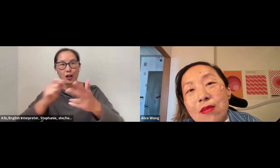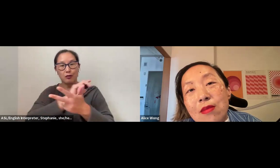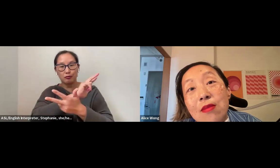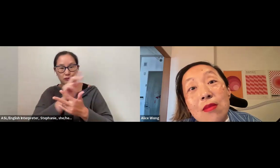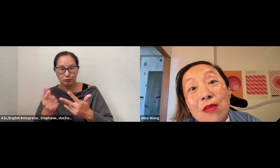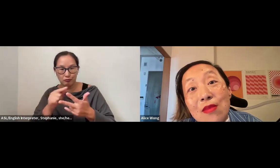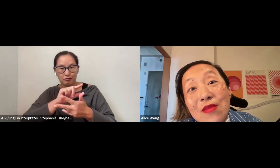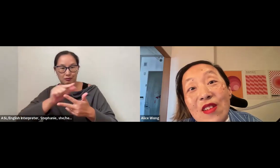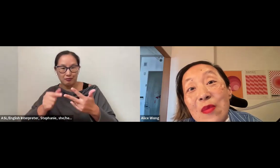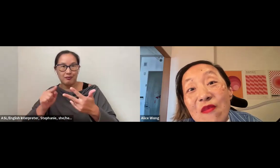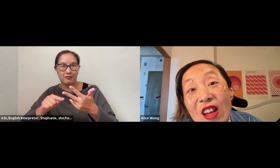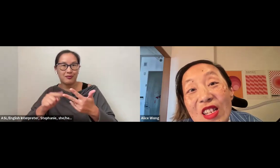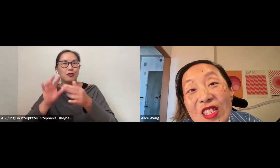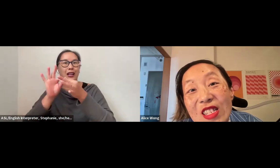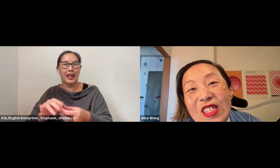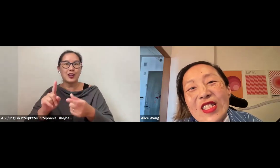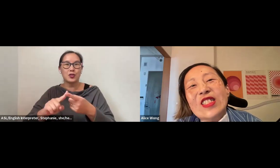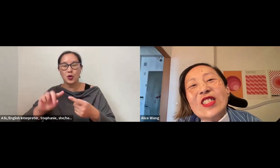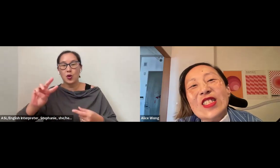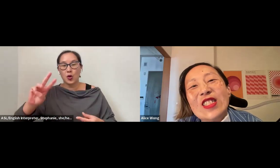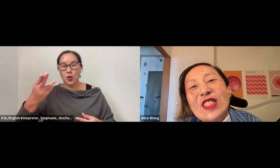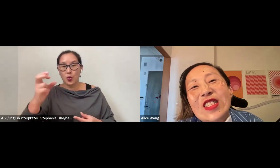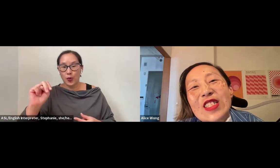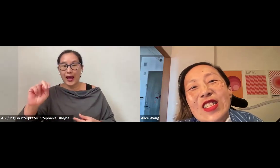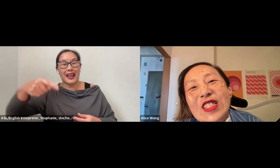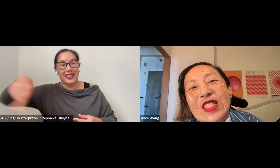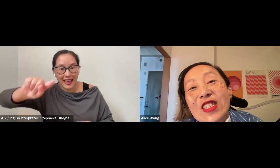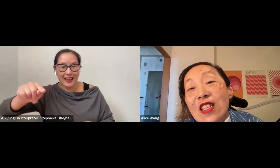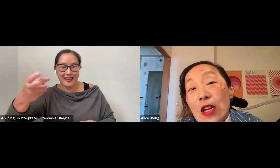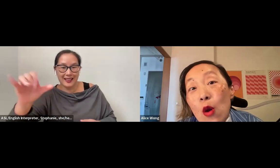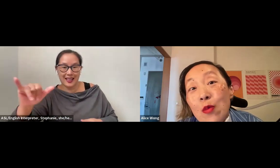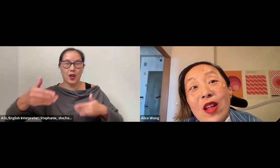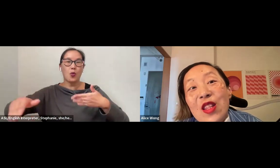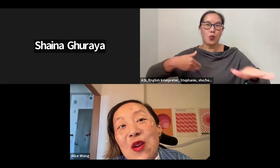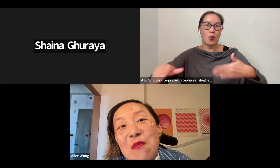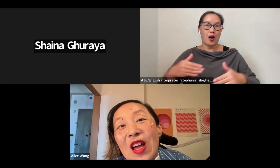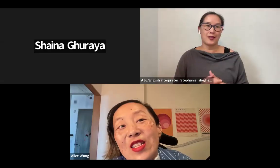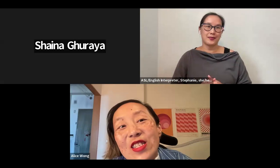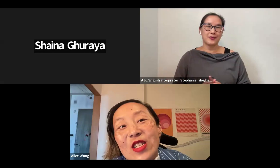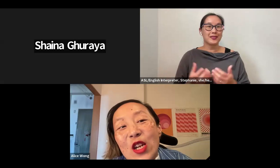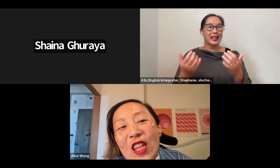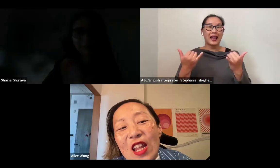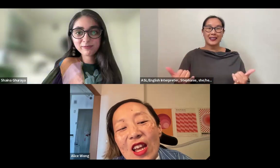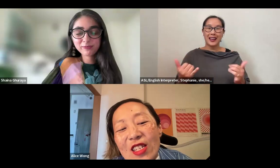Have a wonderful Superfest, everyone. And now I'll hand it back to Shaina.